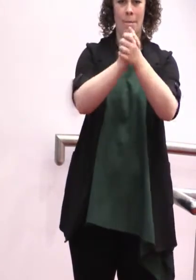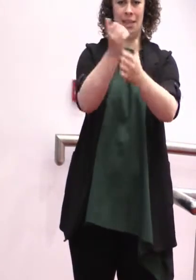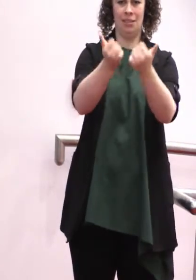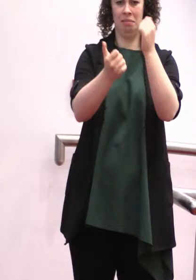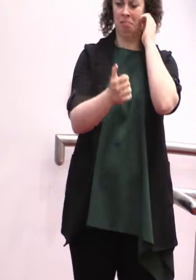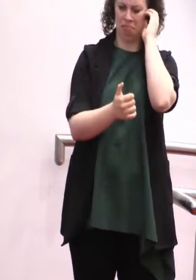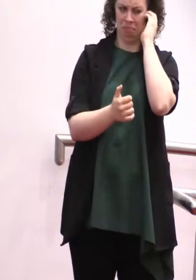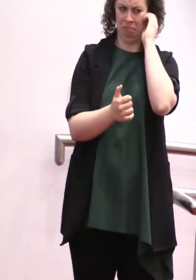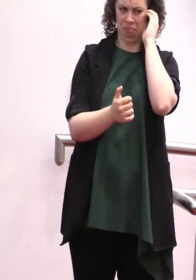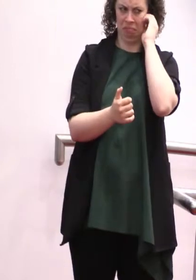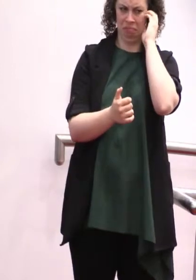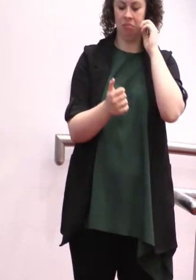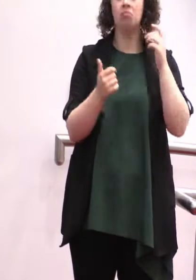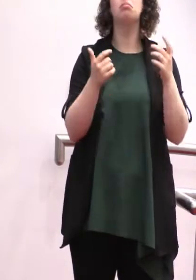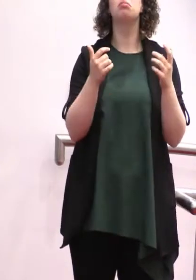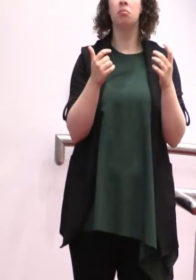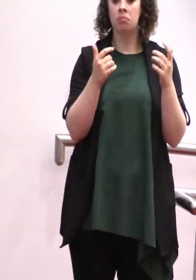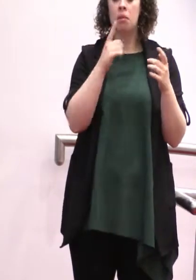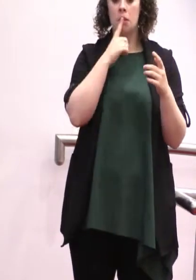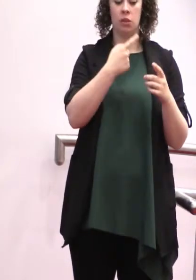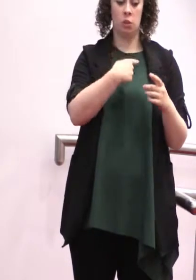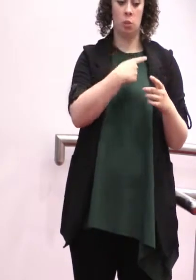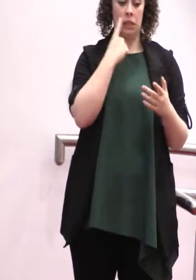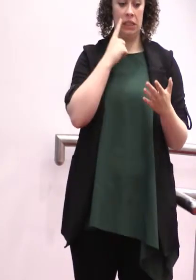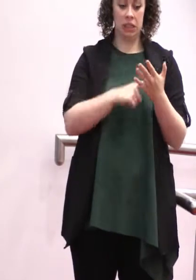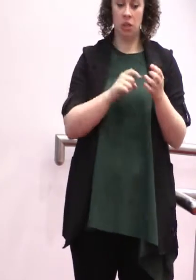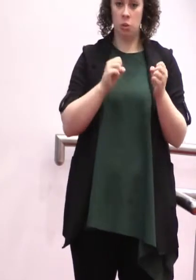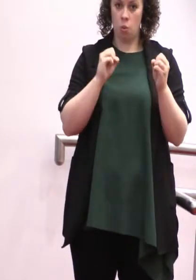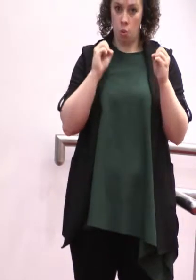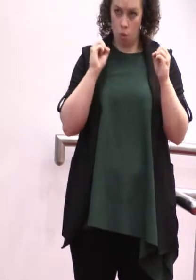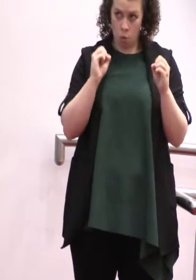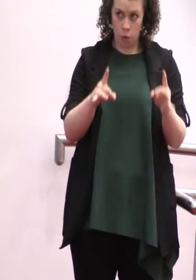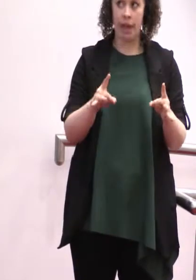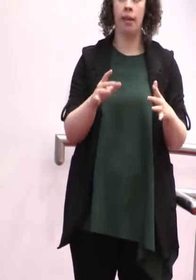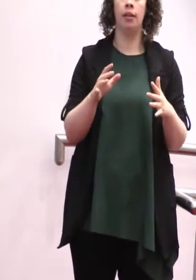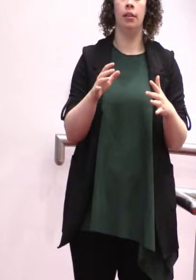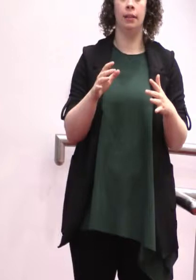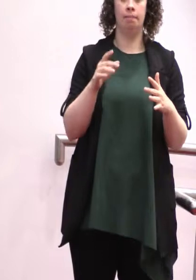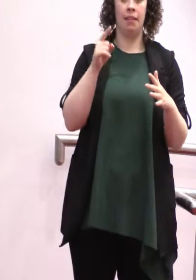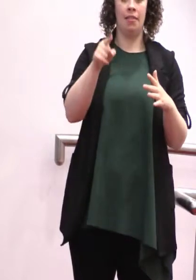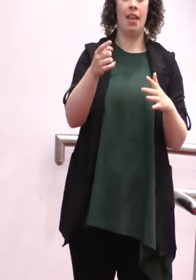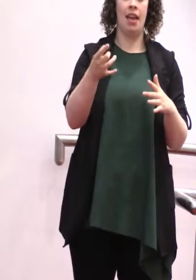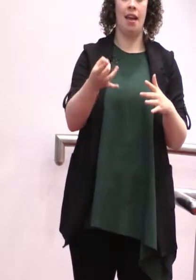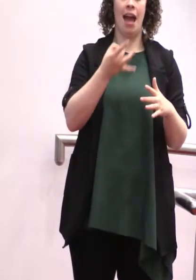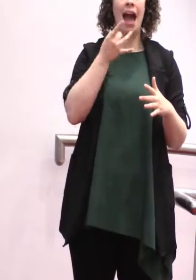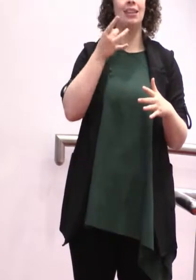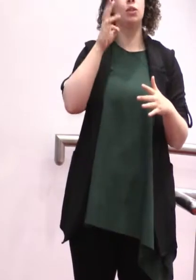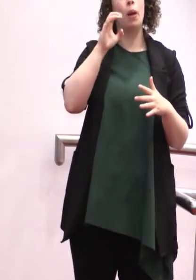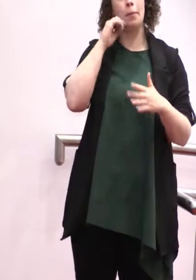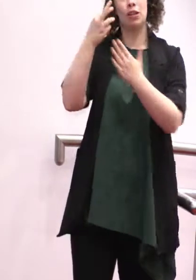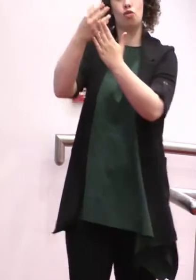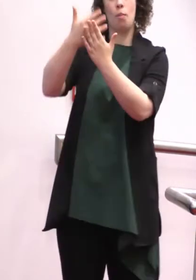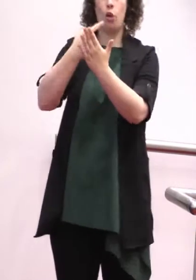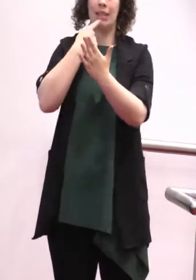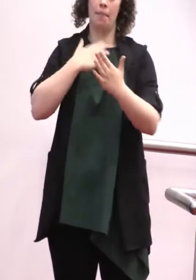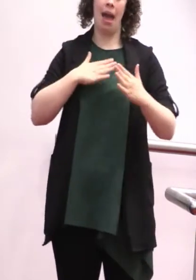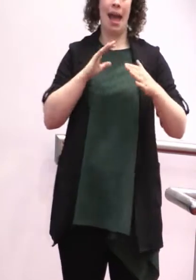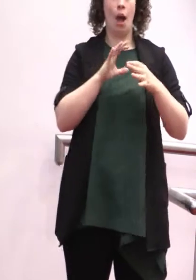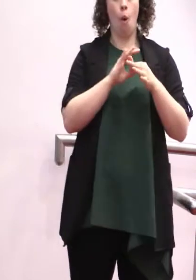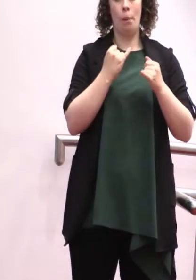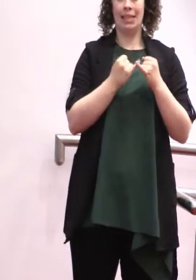But we decided to request this due to the fact that my home was claimed to be an institution.